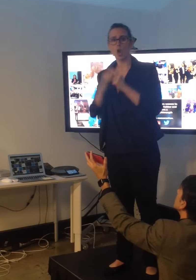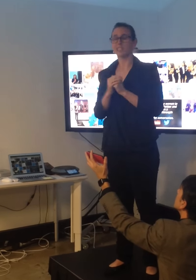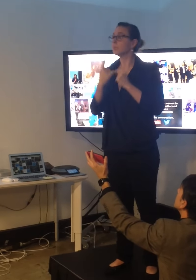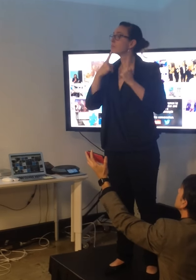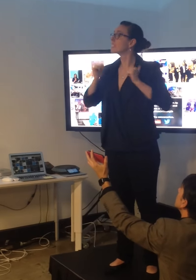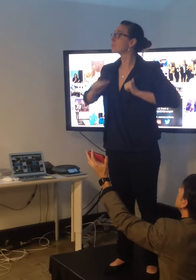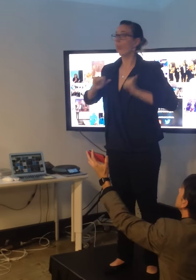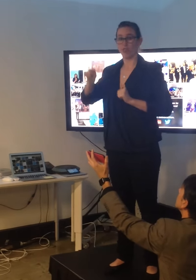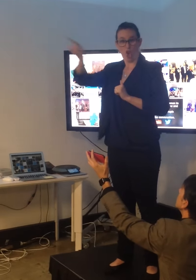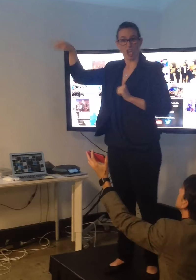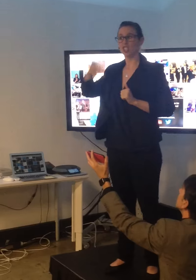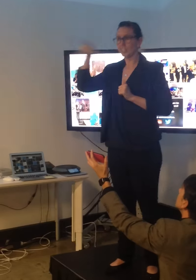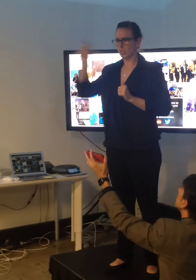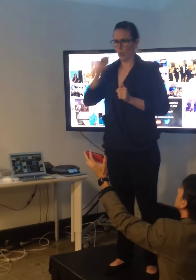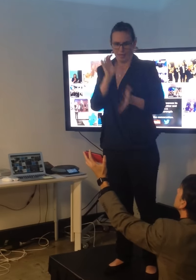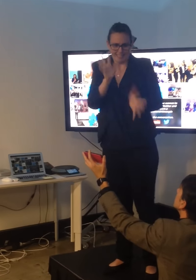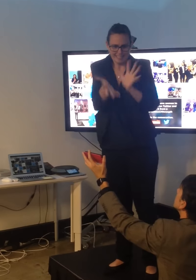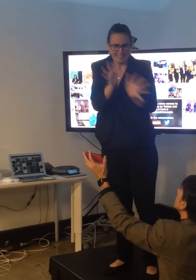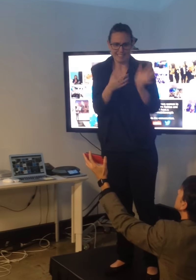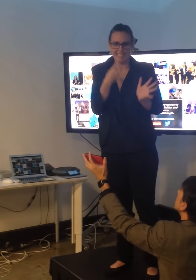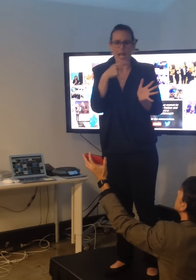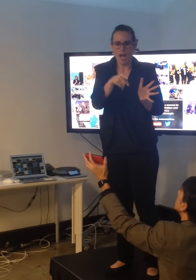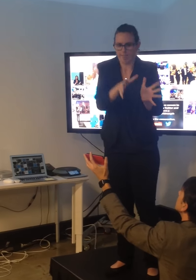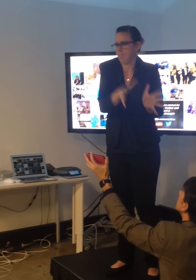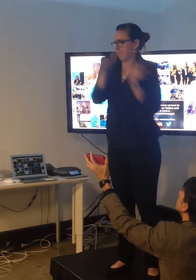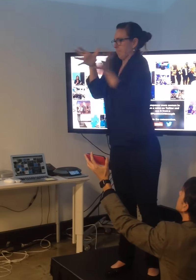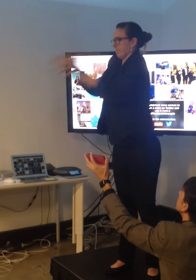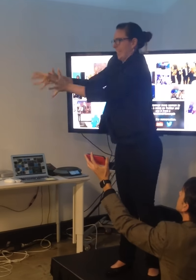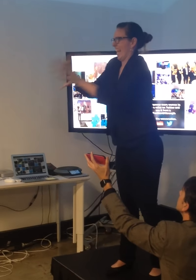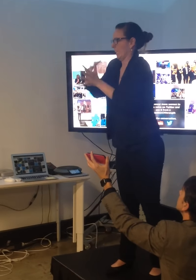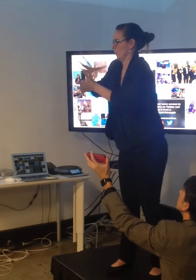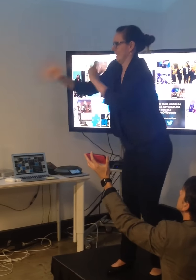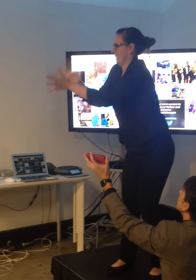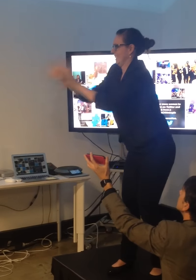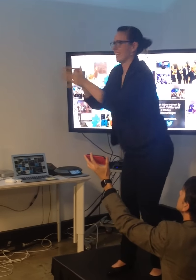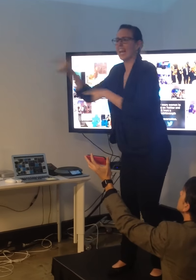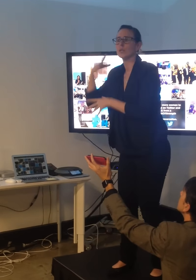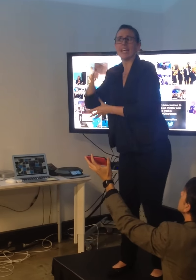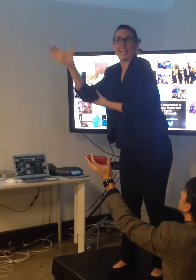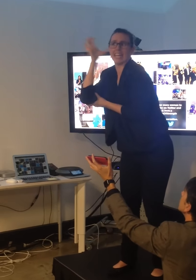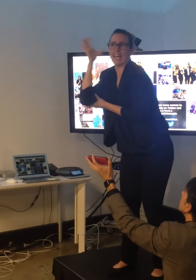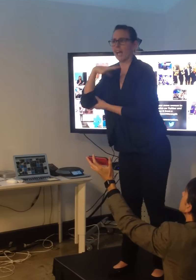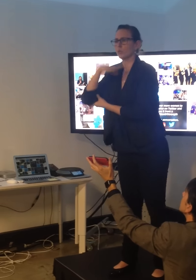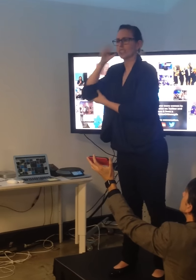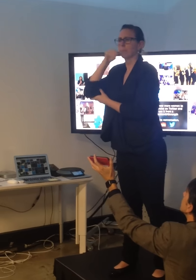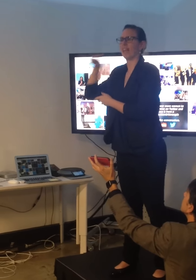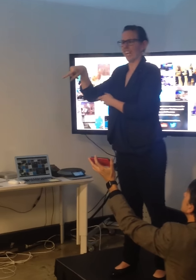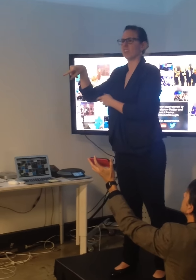like doctors, audiologists, speech pathologists, who try to persuade the parents that the child needs to hear